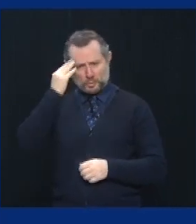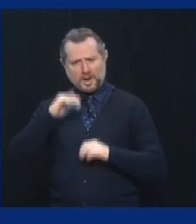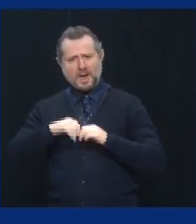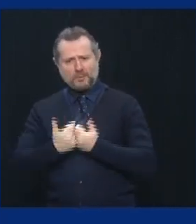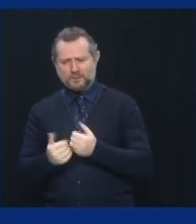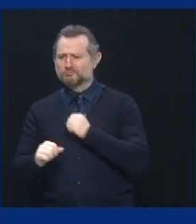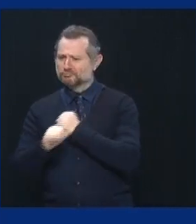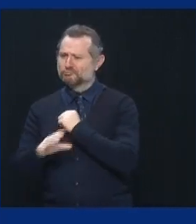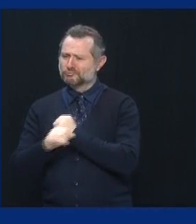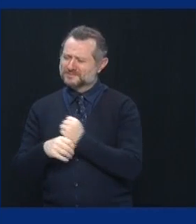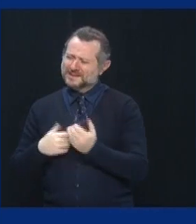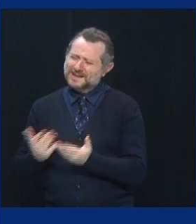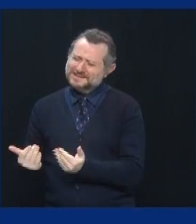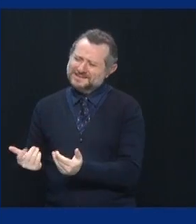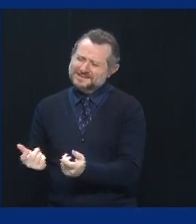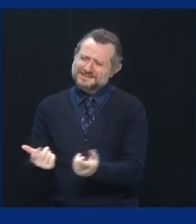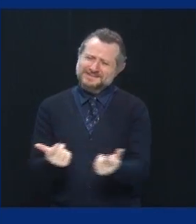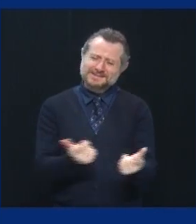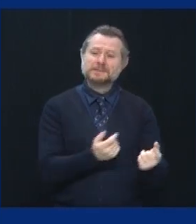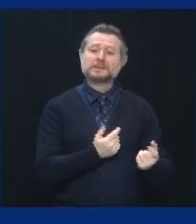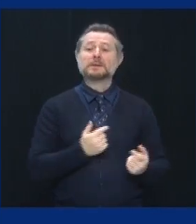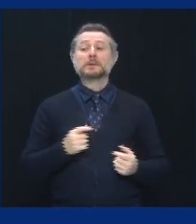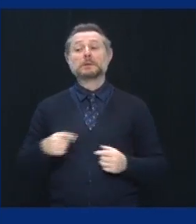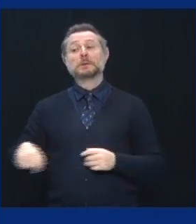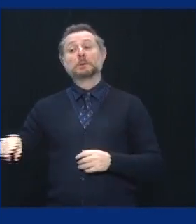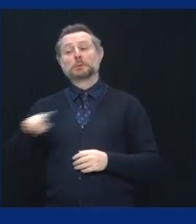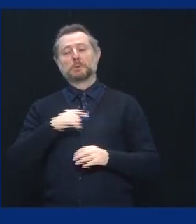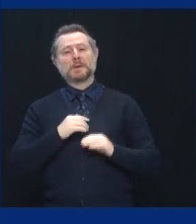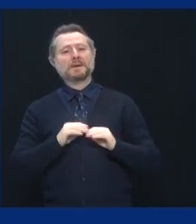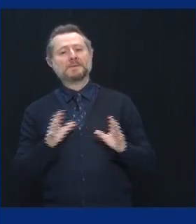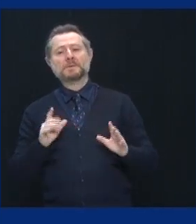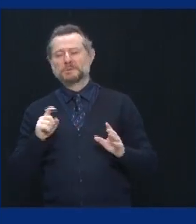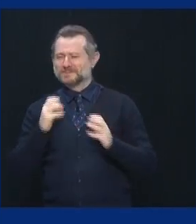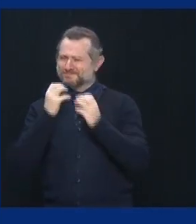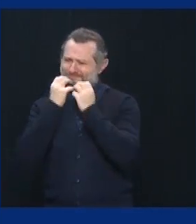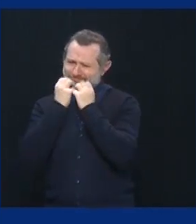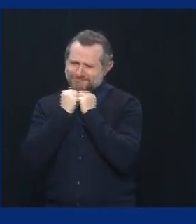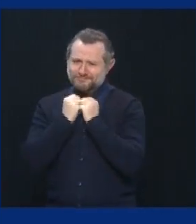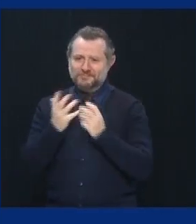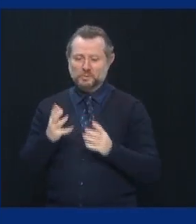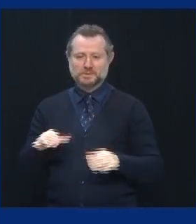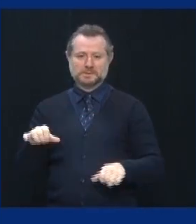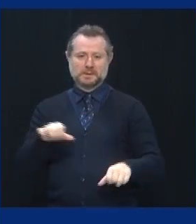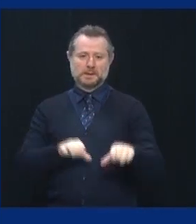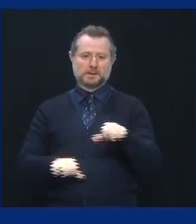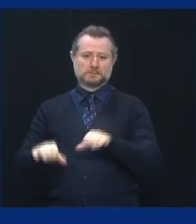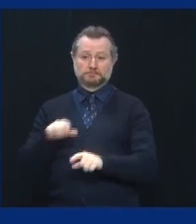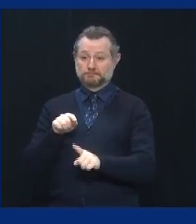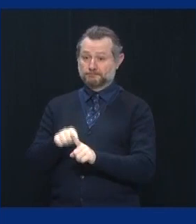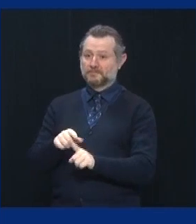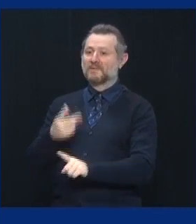OUR DISTRICT IS A COMMUNITY. WE KNOW AND LOVE ONE ANOTHER. AND WE KNOW HOW TO GET THE MESSAGE OUT.